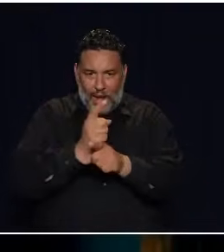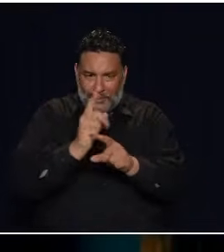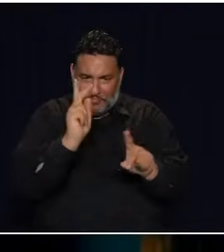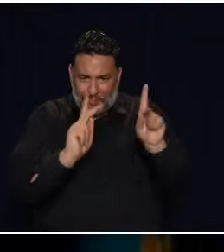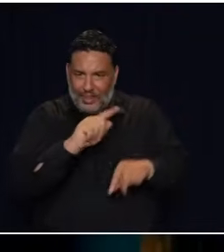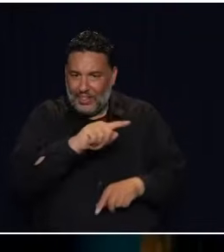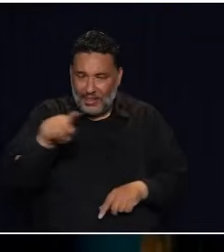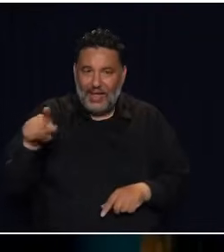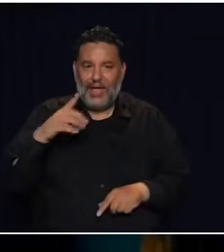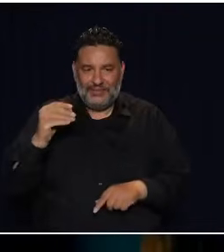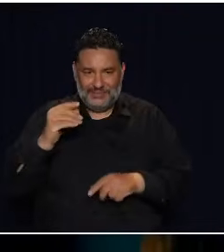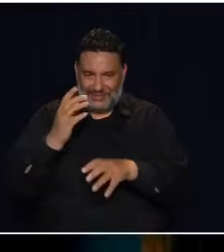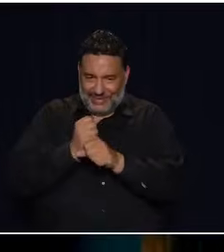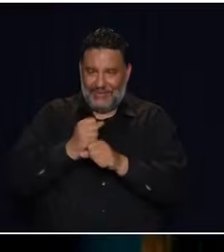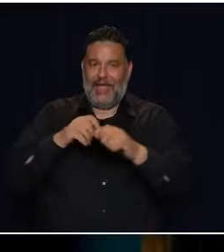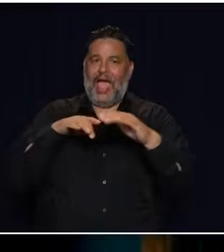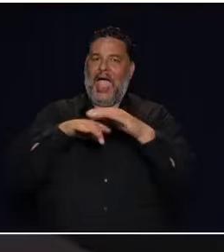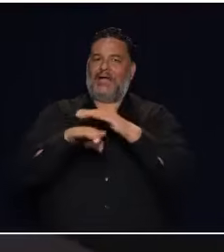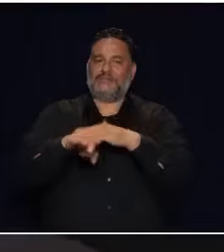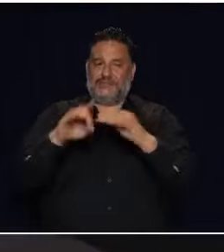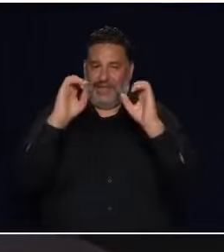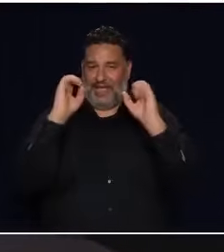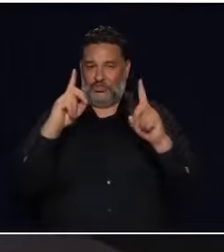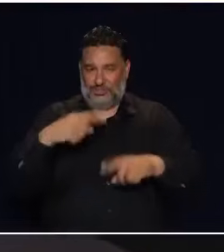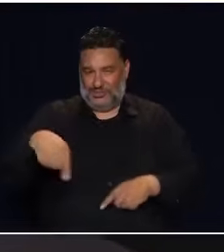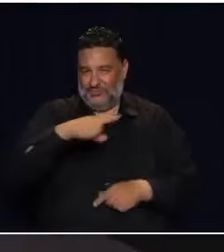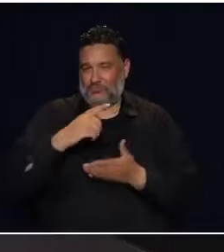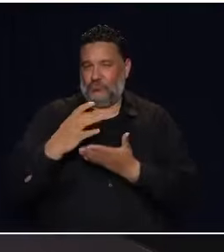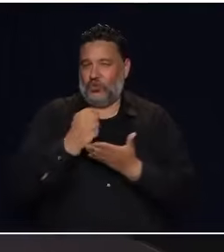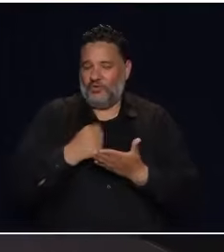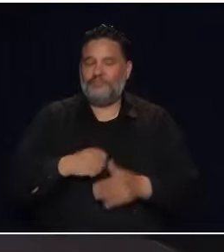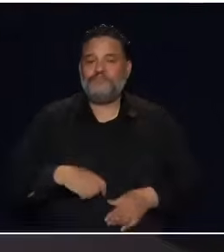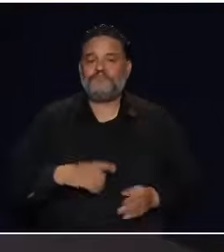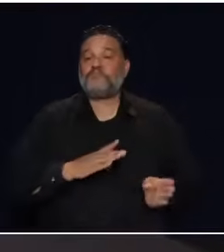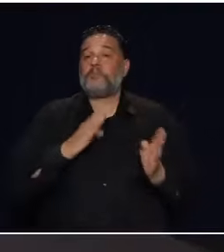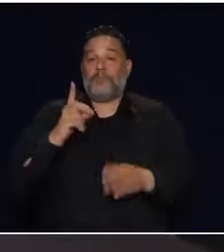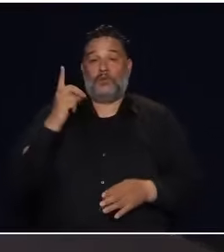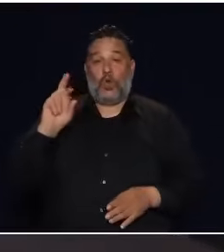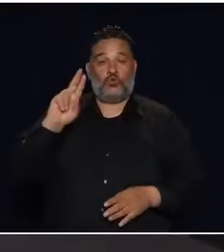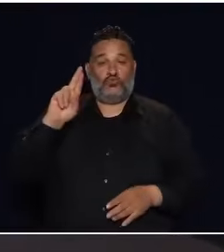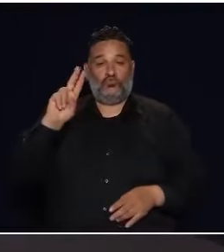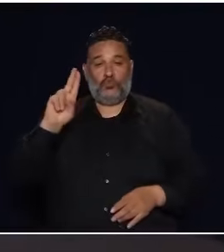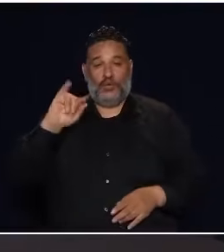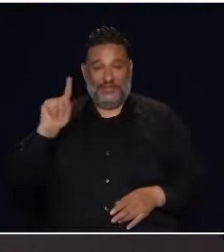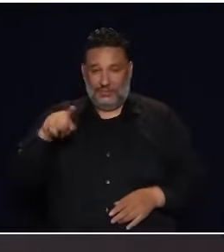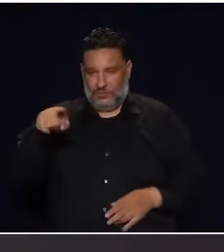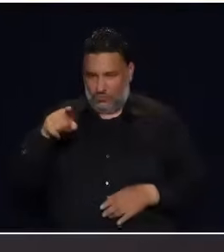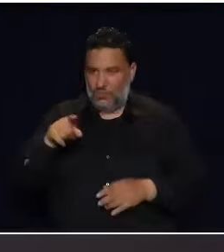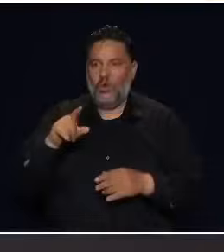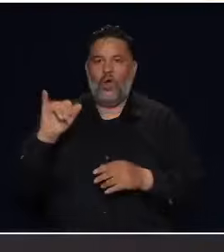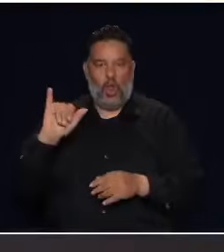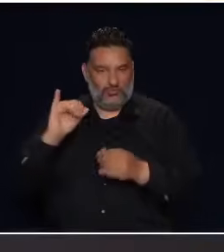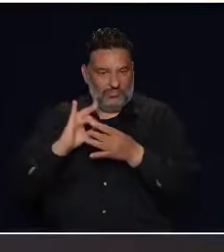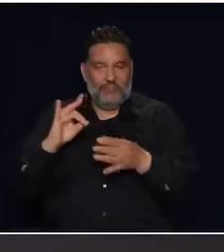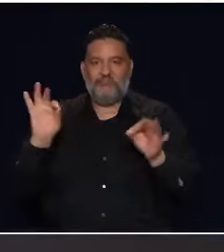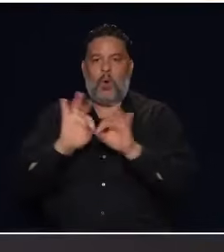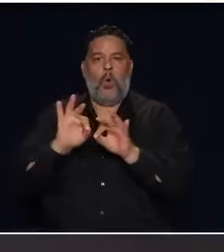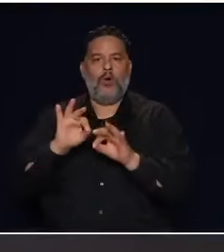THE RIGHT PEOPLE, BUT ALSO HELPING THOSE STUDENTS GET THE ACCESS TO EDUCATION THEY DESERVE.